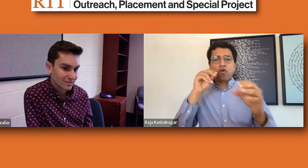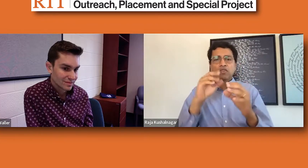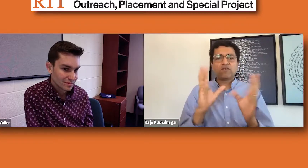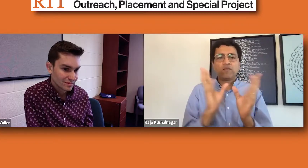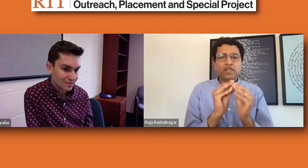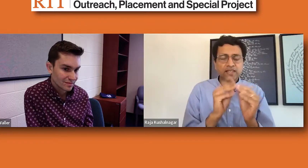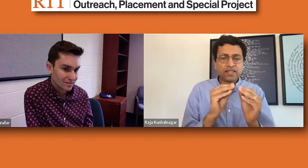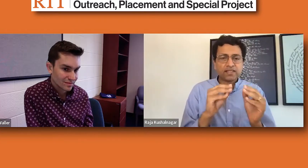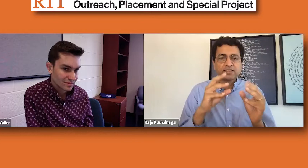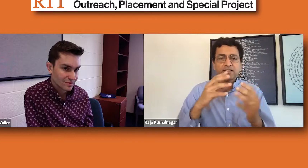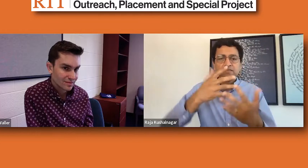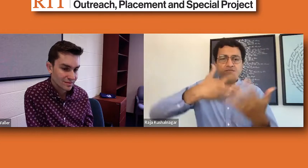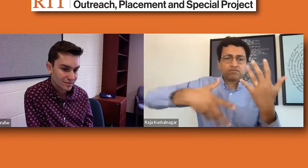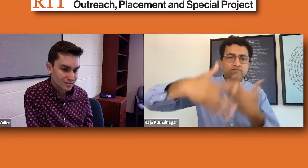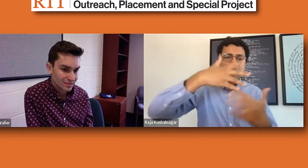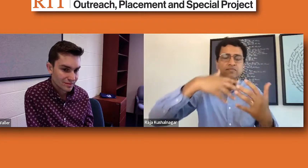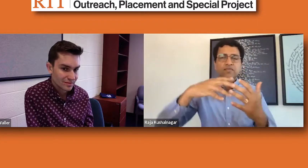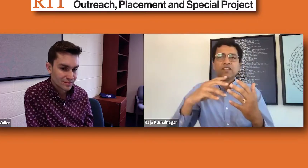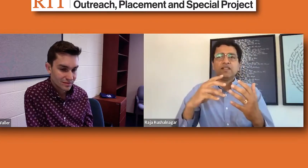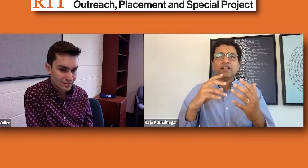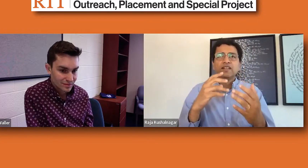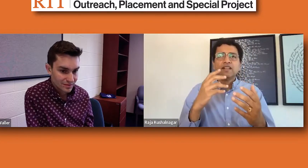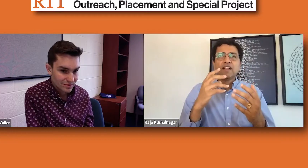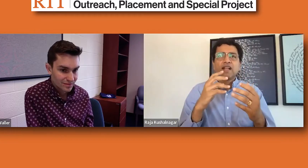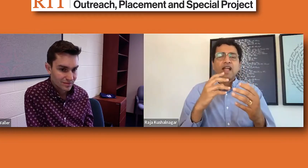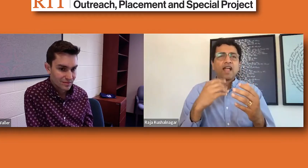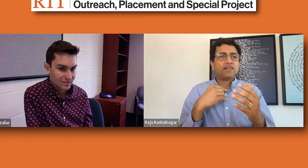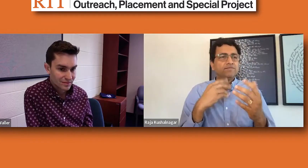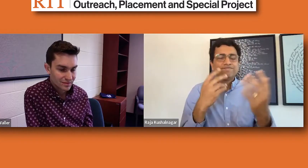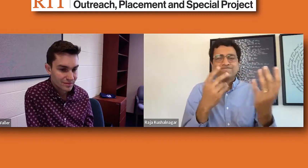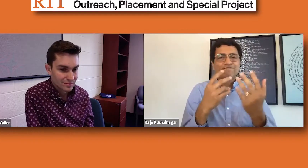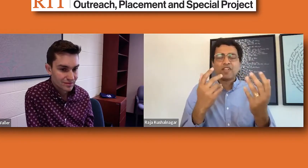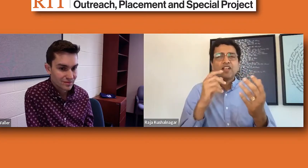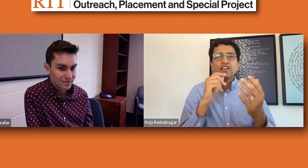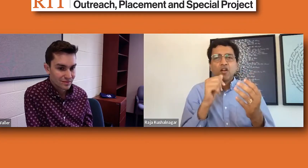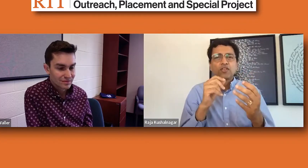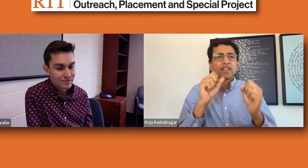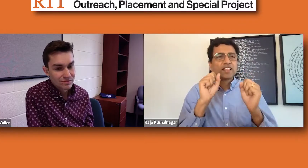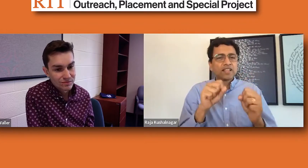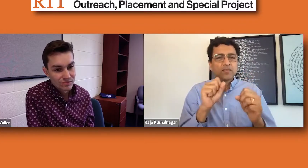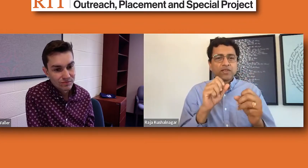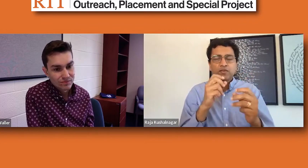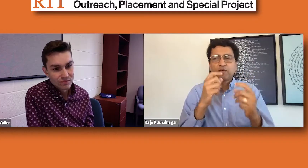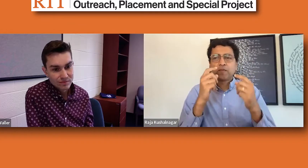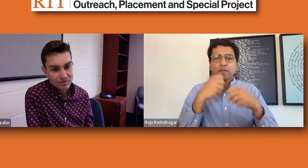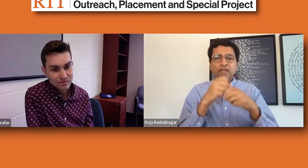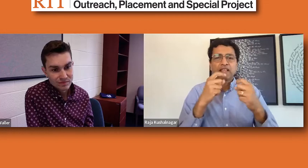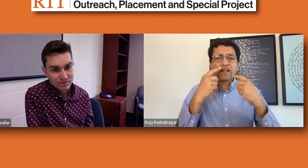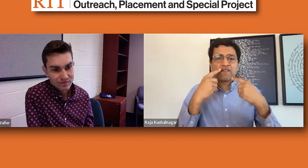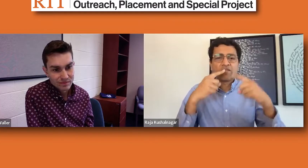the amount of speaking and listening involved, the socialization aspect.